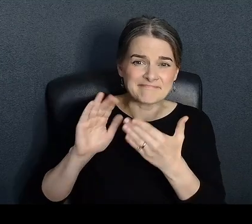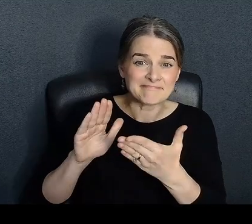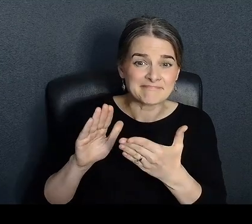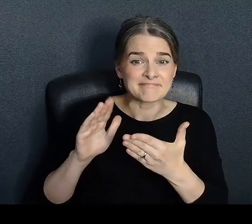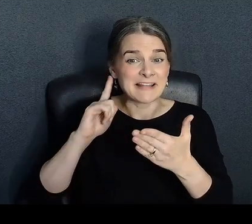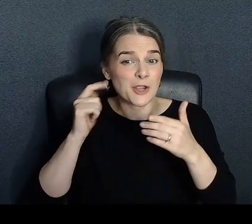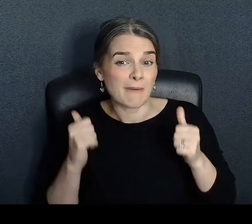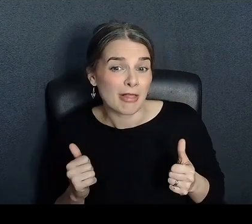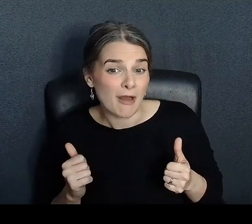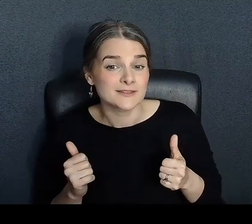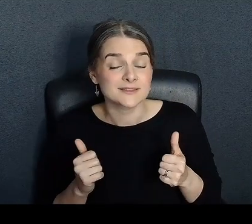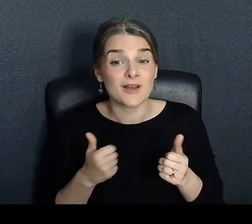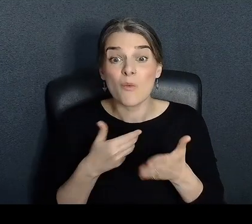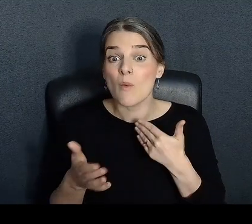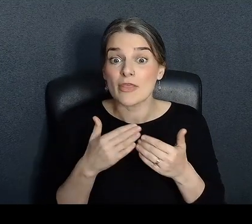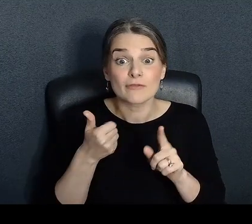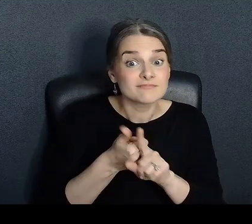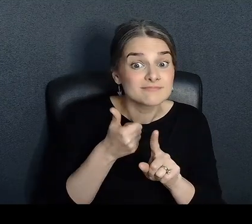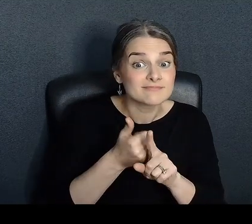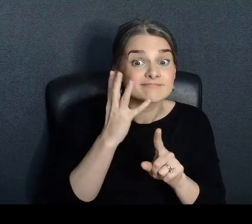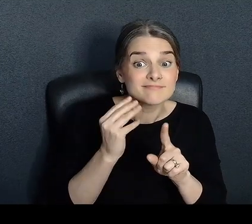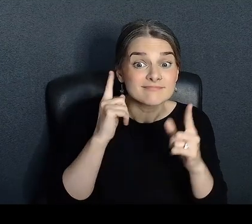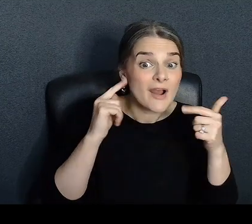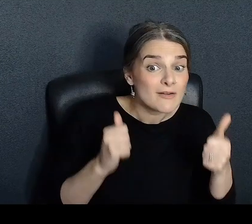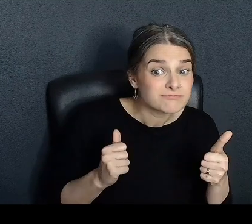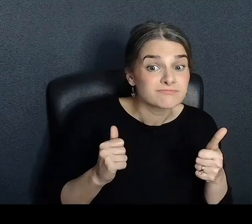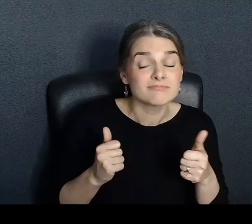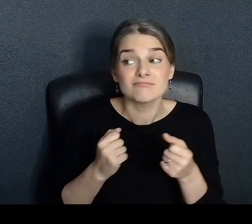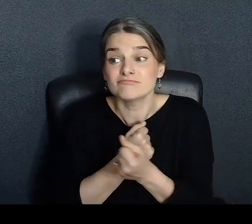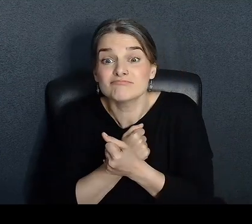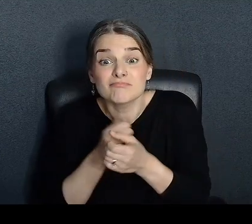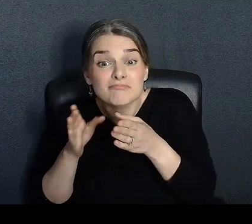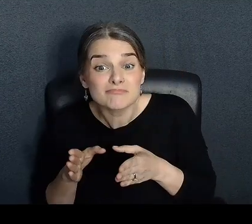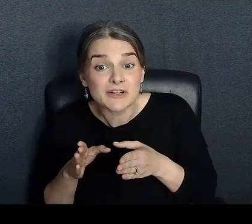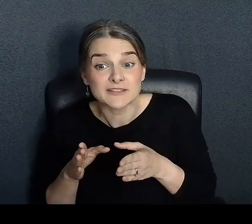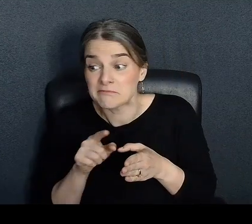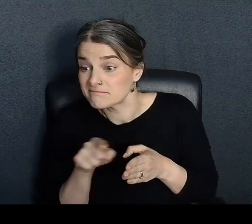or a classroom setting or a senior citizen place anywhere,